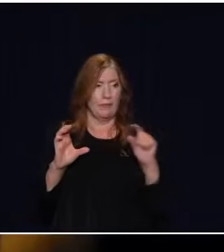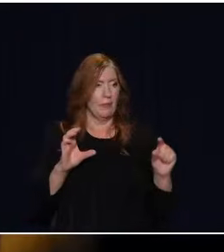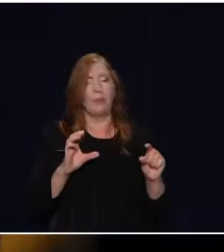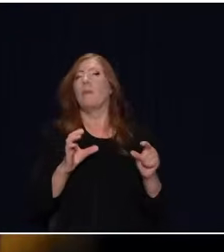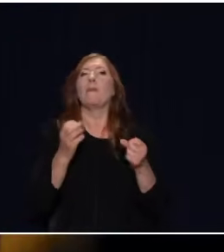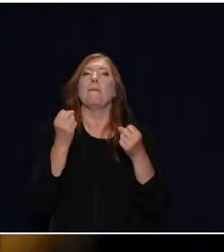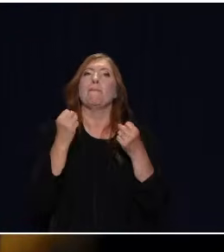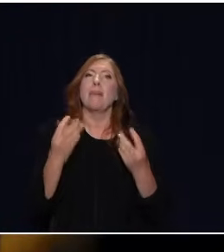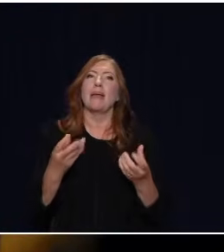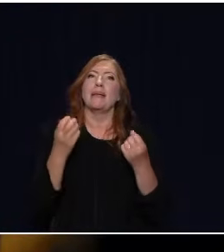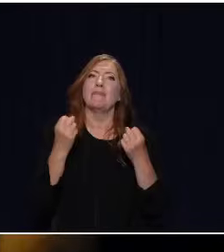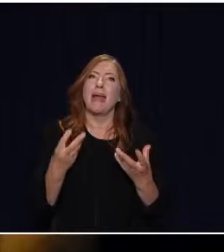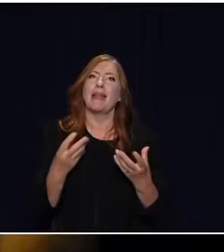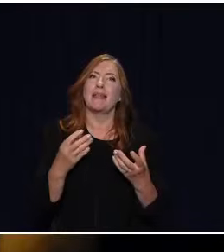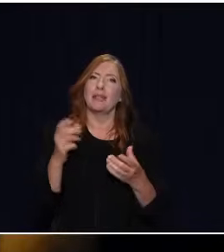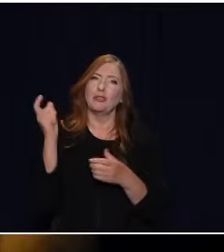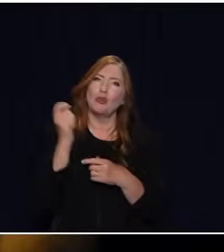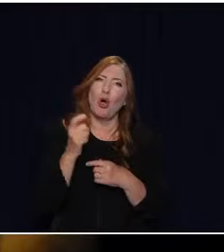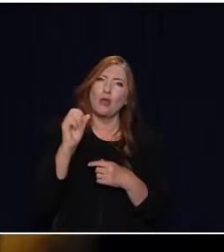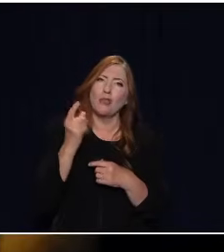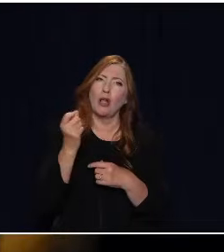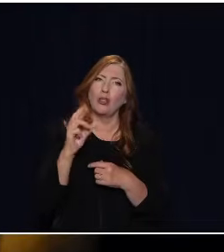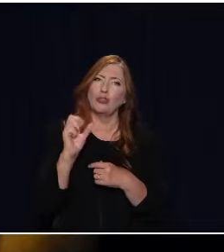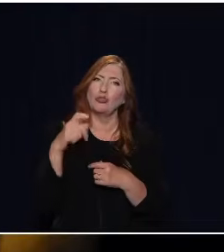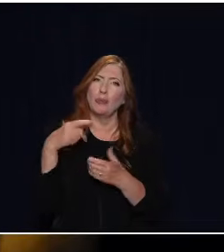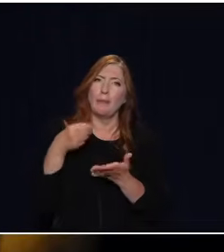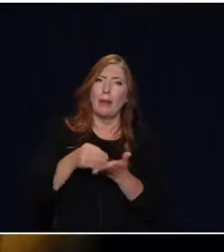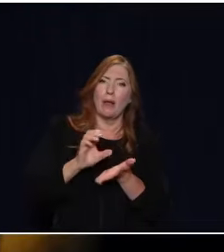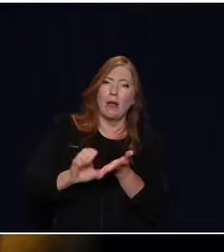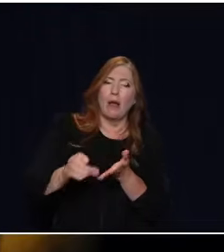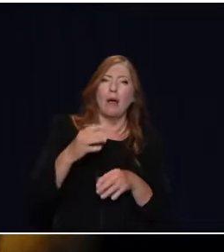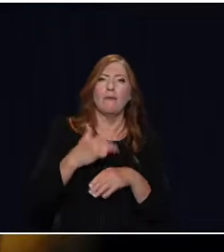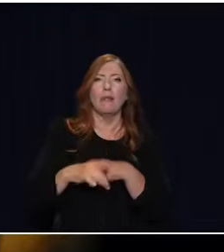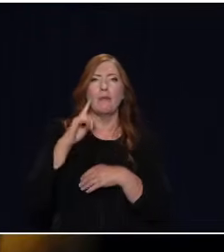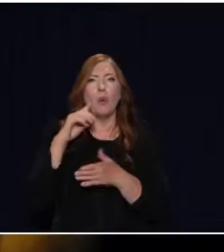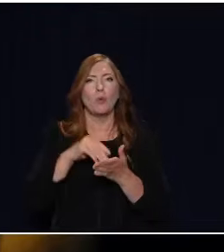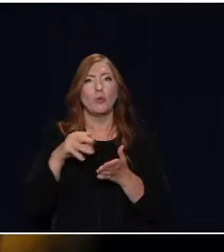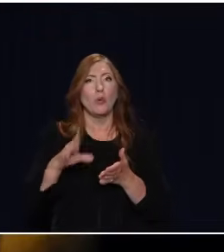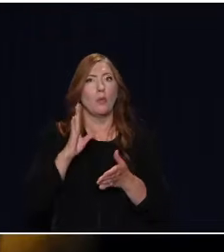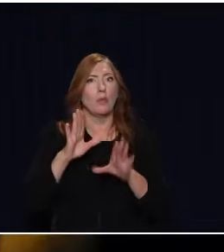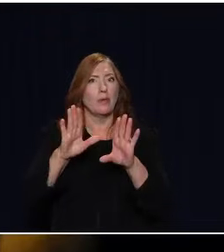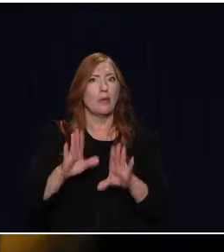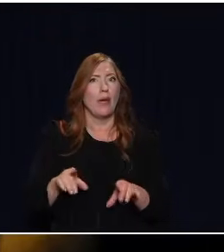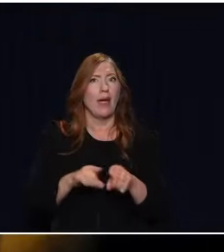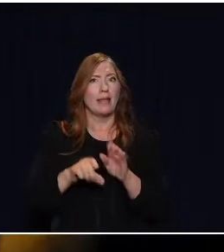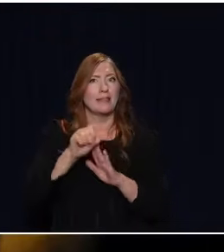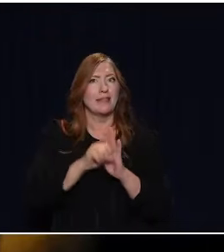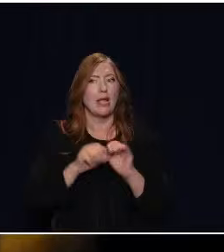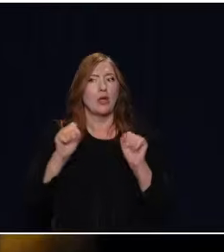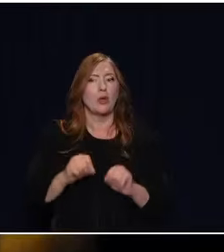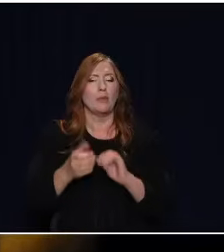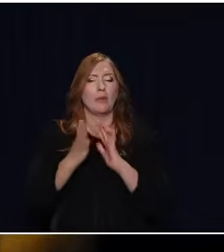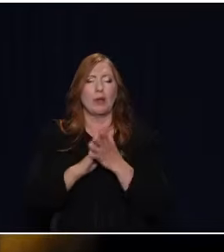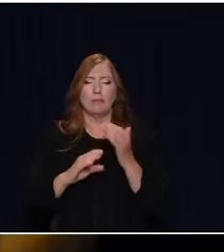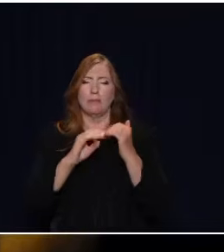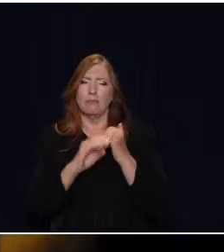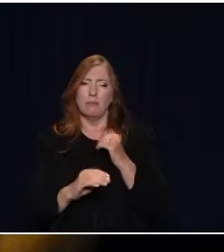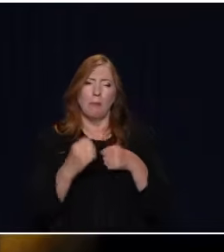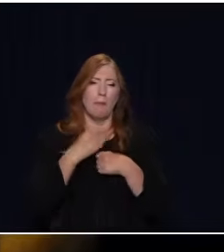WE KID THIS AT GLENDALE COMMUNITY COLLEGE, WE R